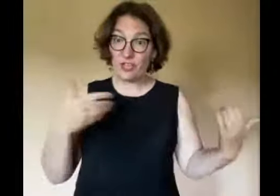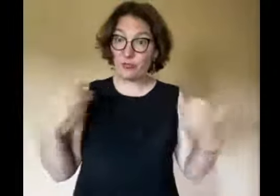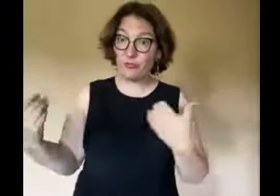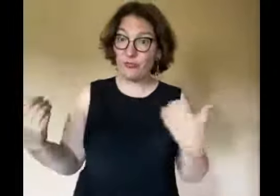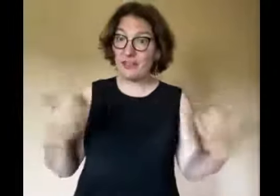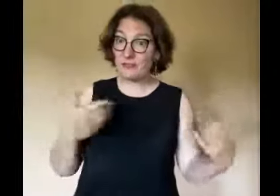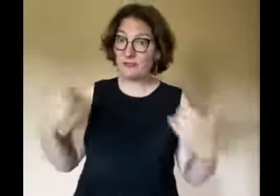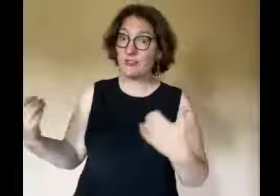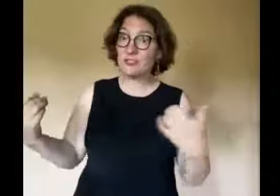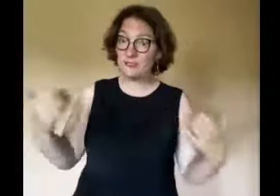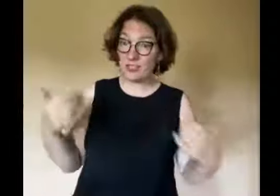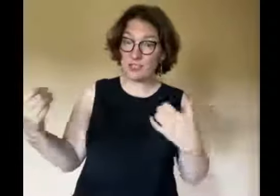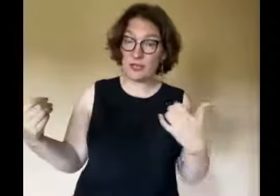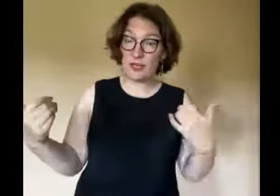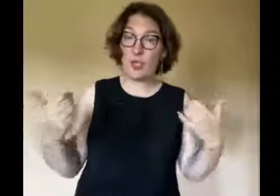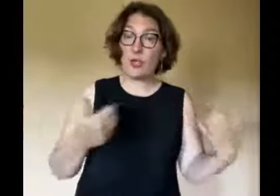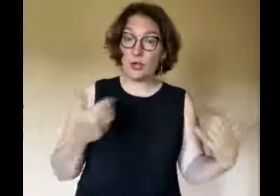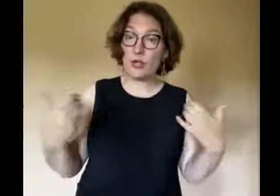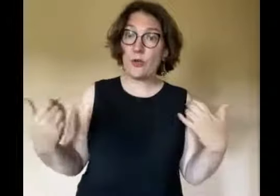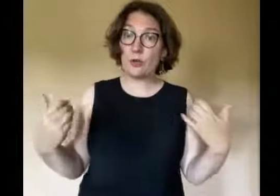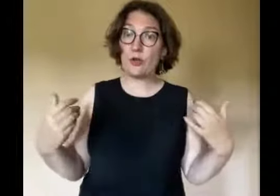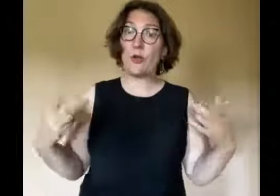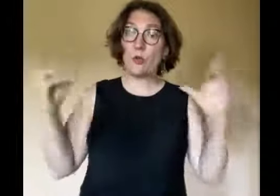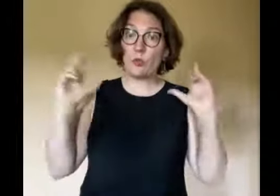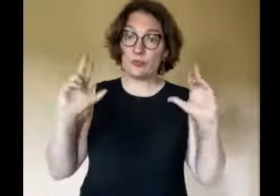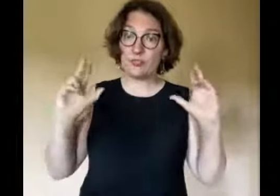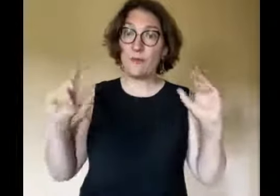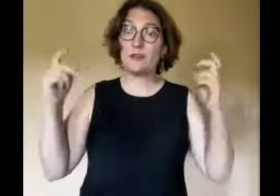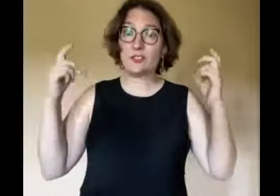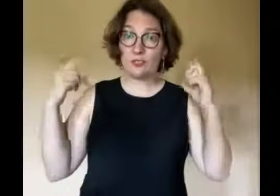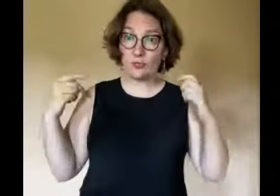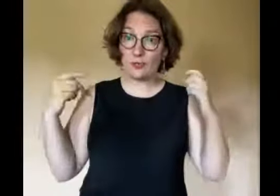getting comfortable. And we got to figure out where we want to put the arm chair where